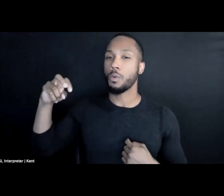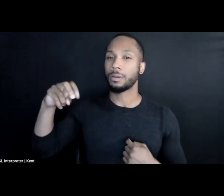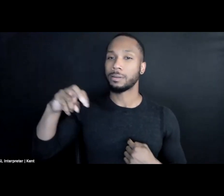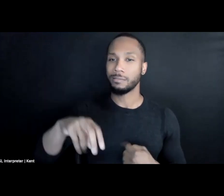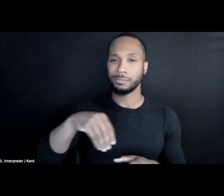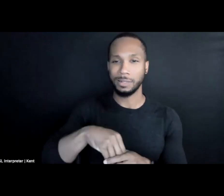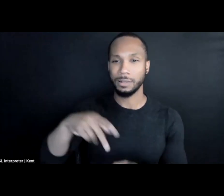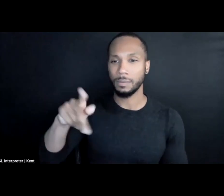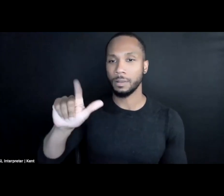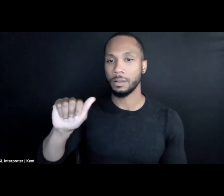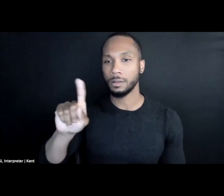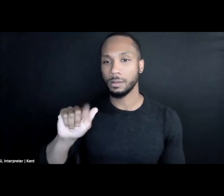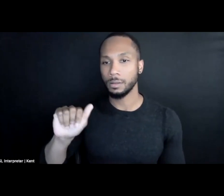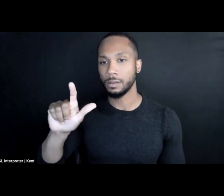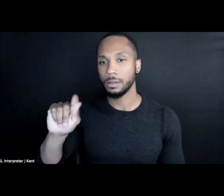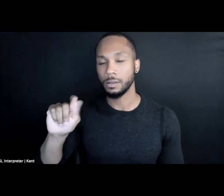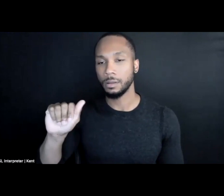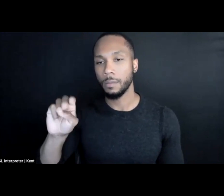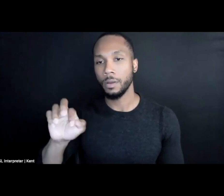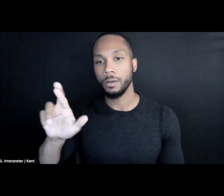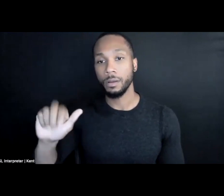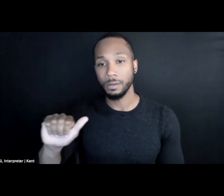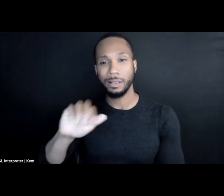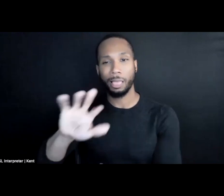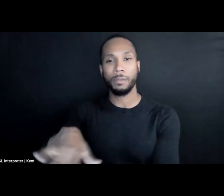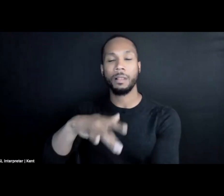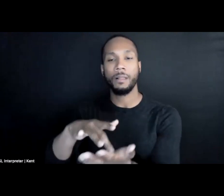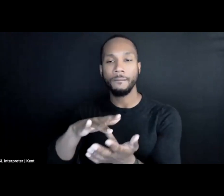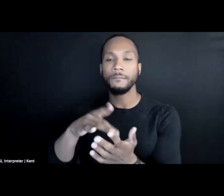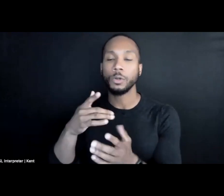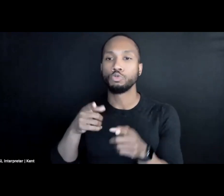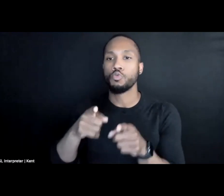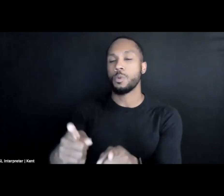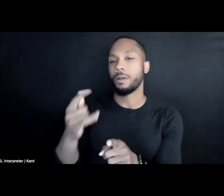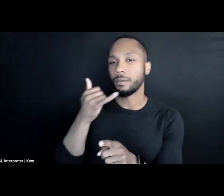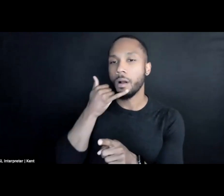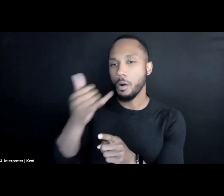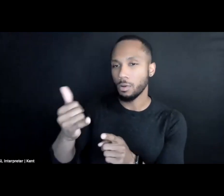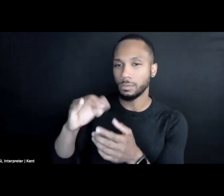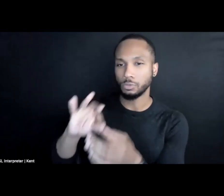En medio de una llamada médica, Mi voz enumera Síntomas de Covid,